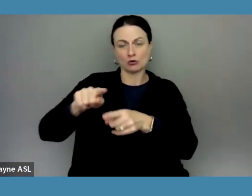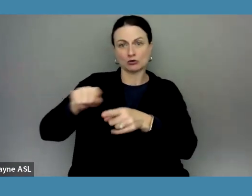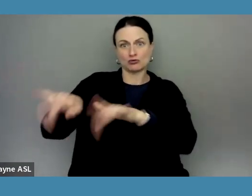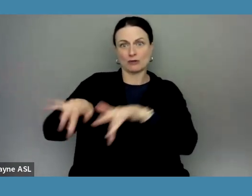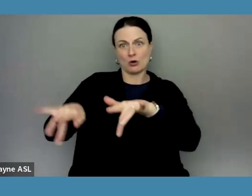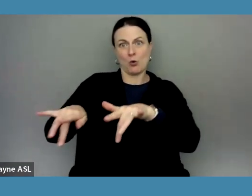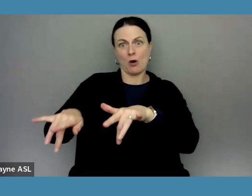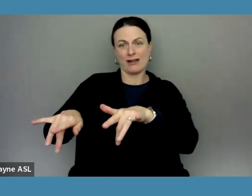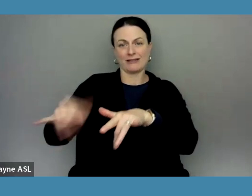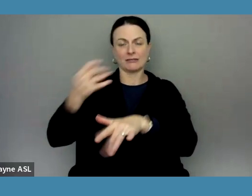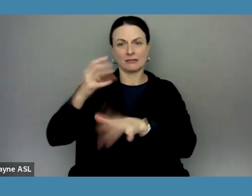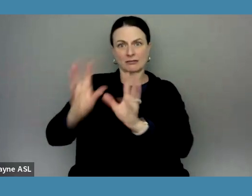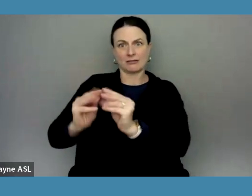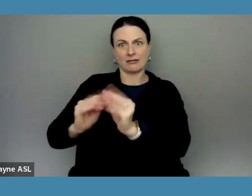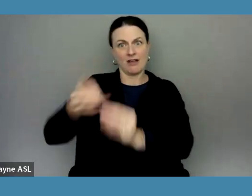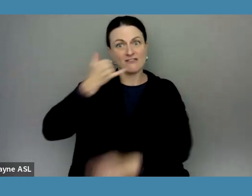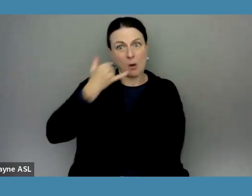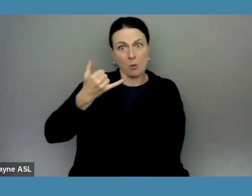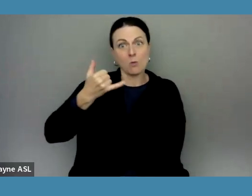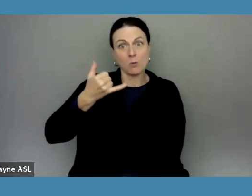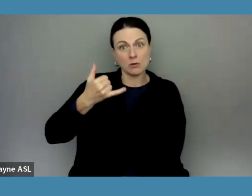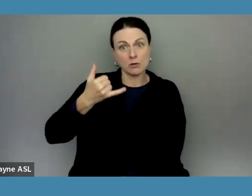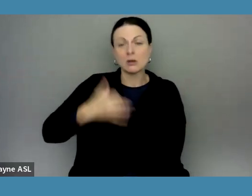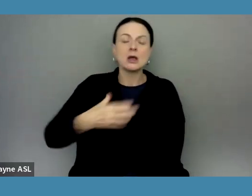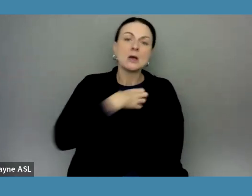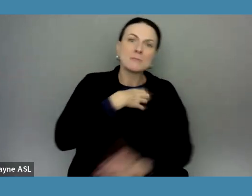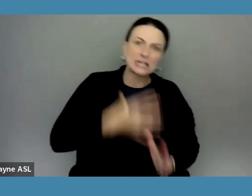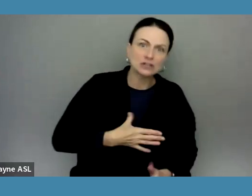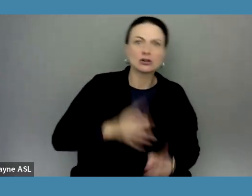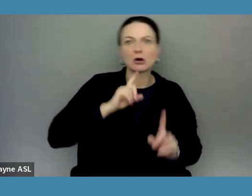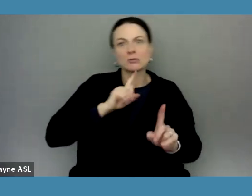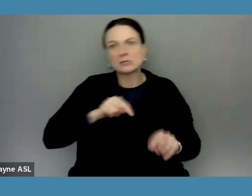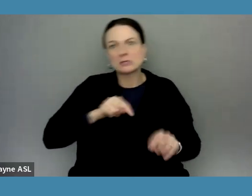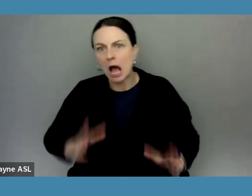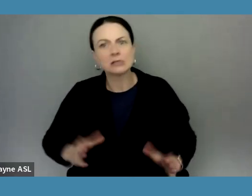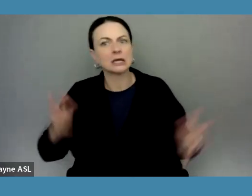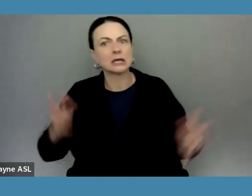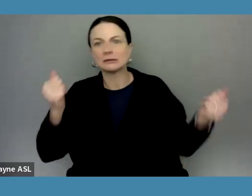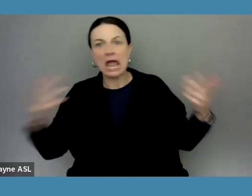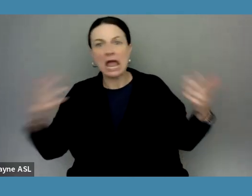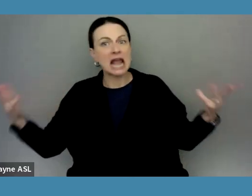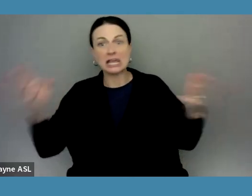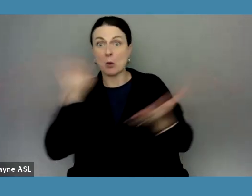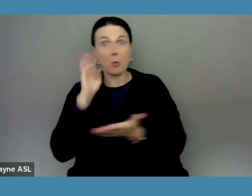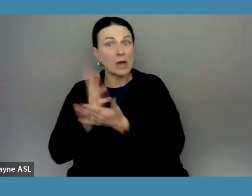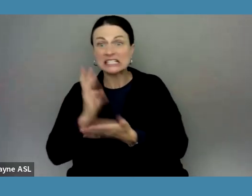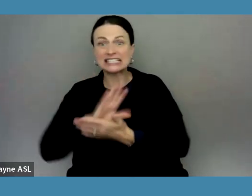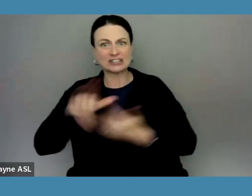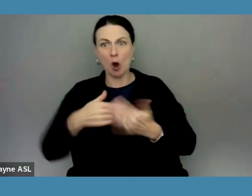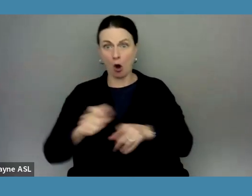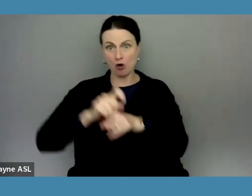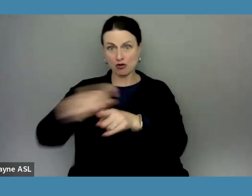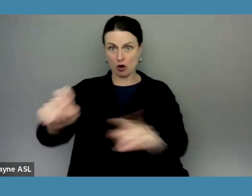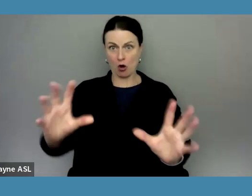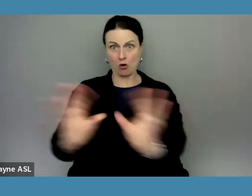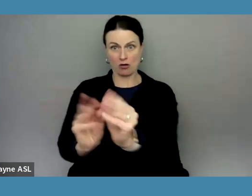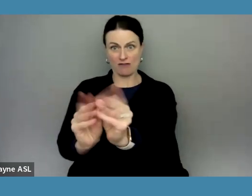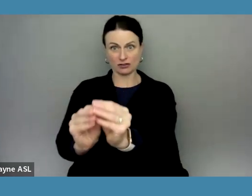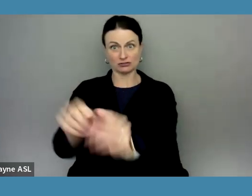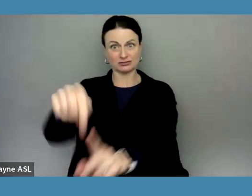So the petitioner, the respondent, any of the witnesses and the hearing officer will all call in to a recorded line